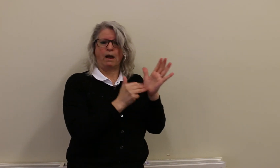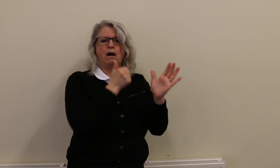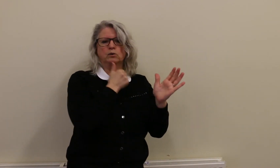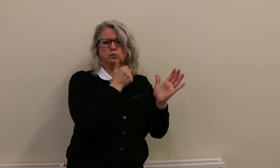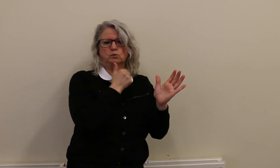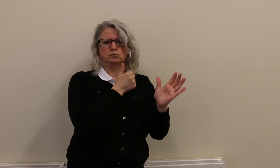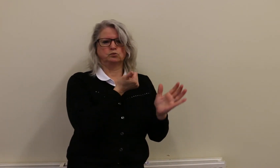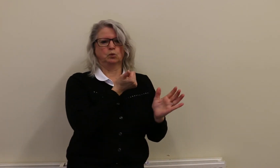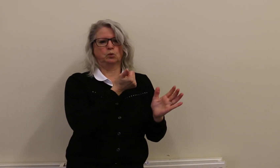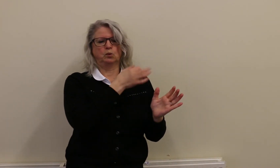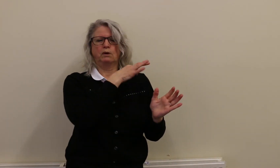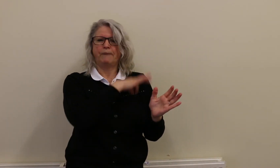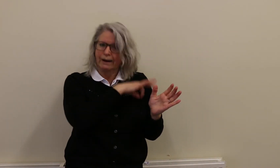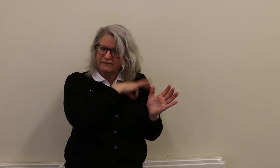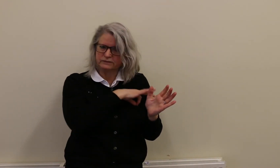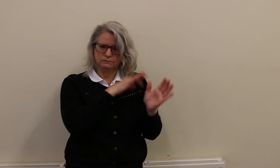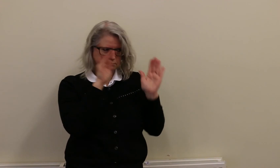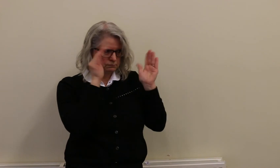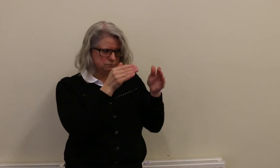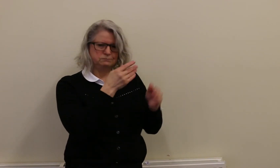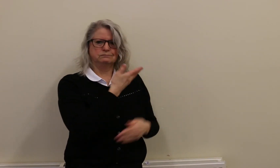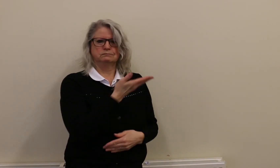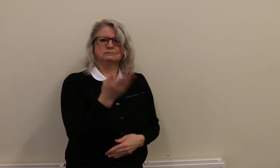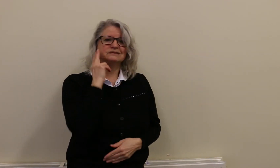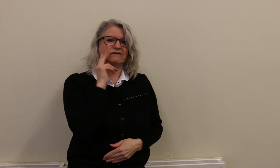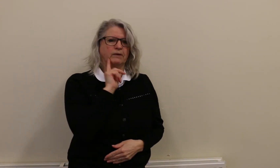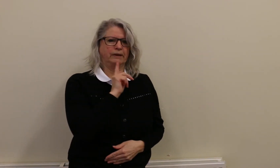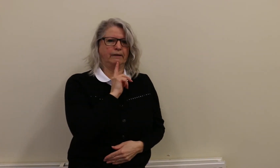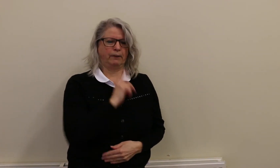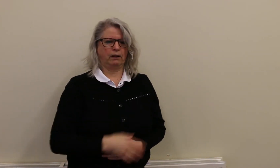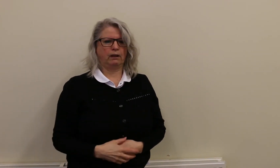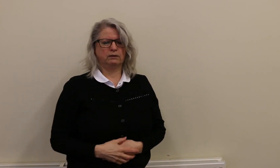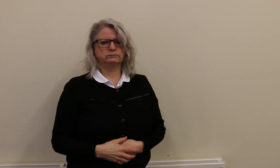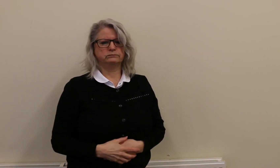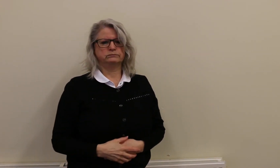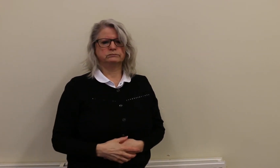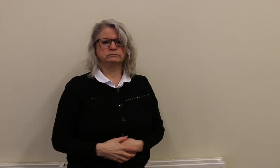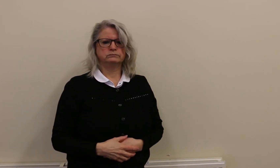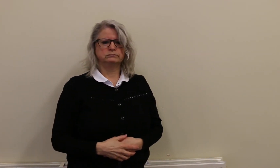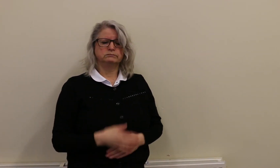to make sure that the authority of all the company members is used to make to benefit deaf people;